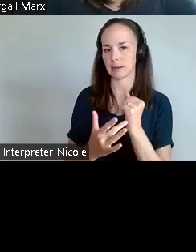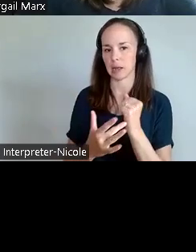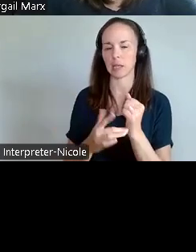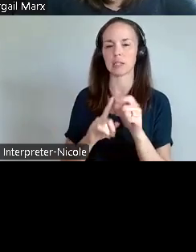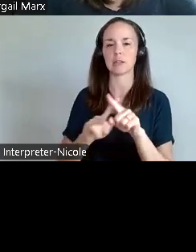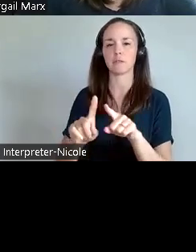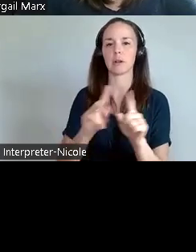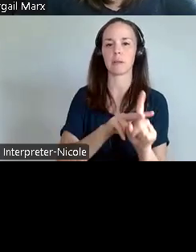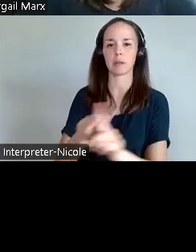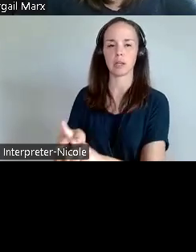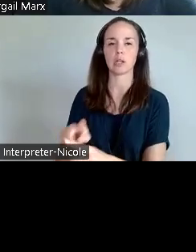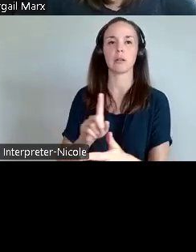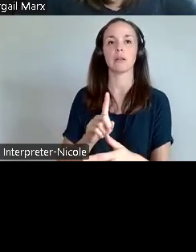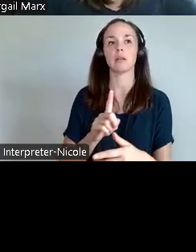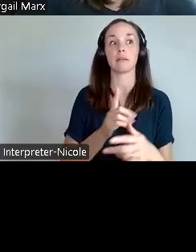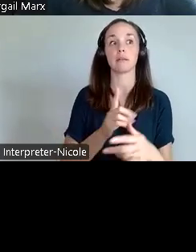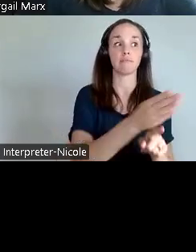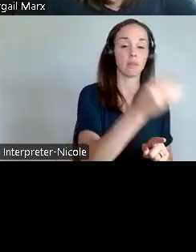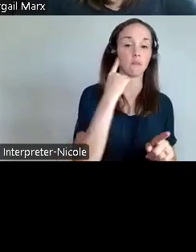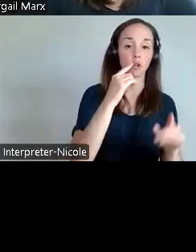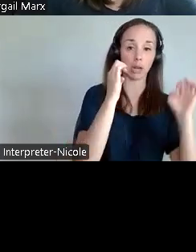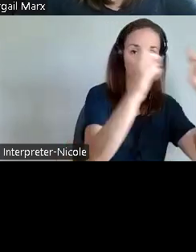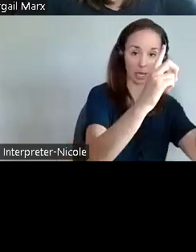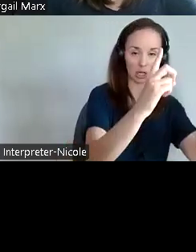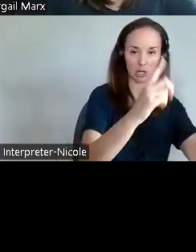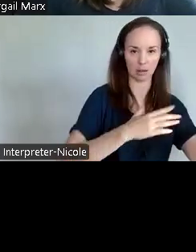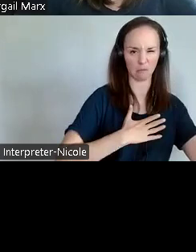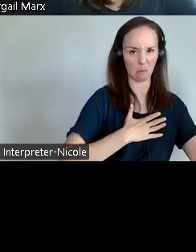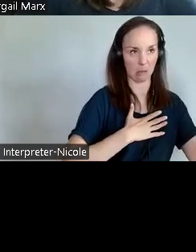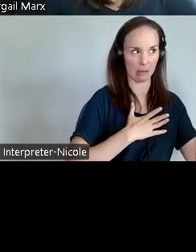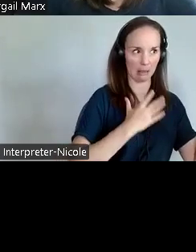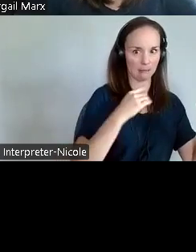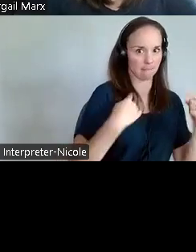the education setting, I'm going to kind of focus on that since that's more my area of expertise.